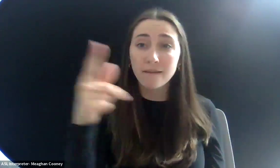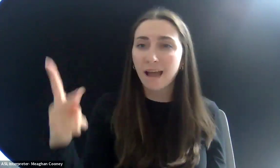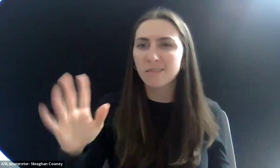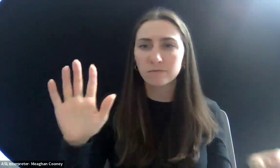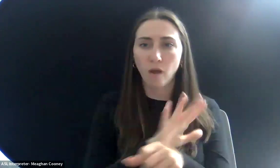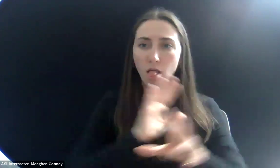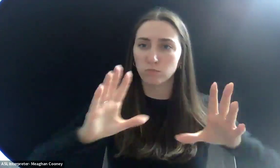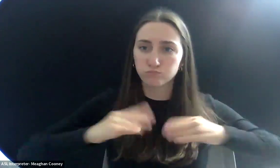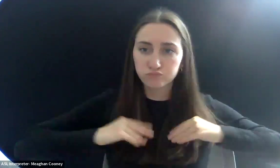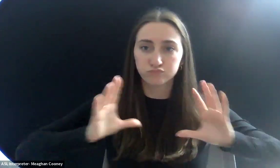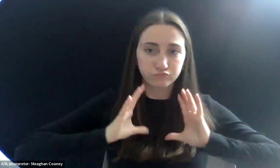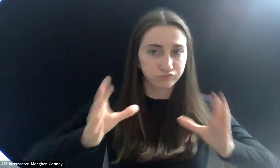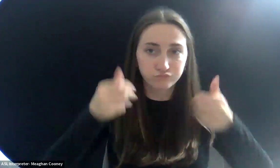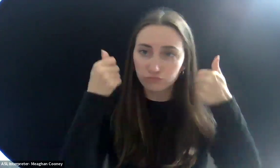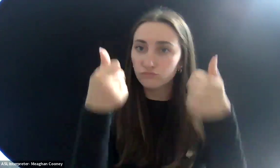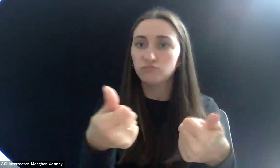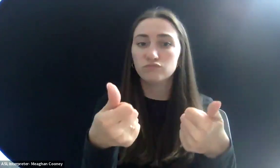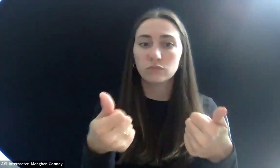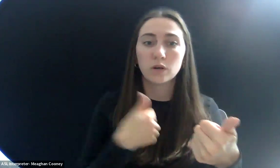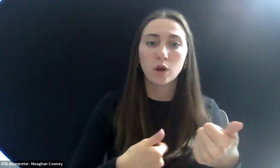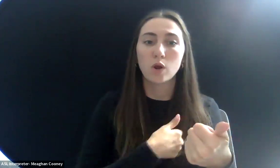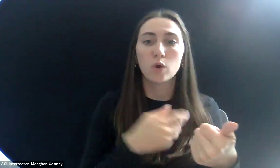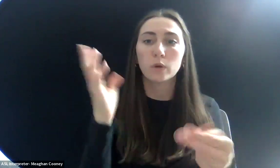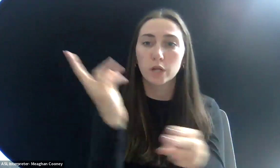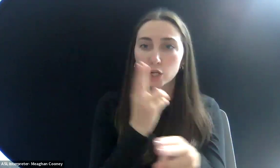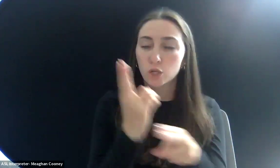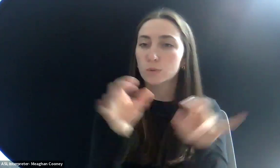we'll just go through the the same review process that you do now.